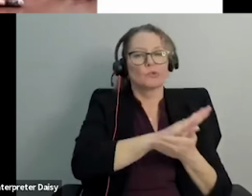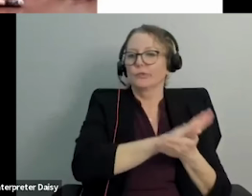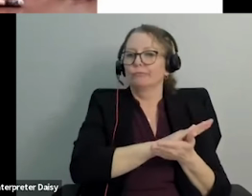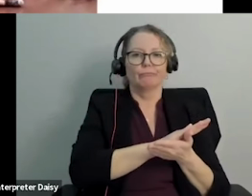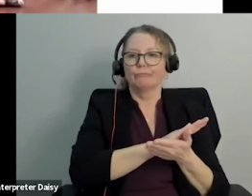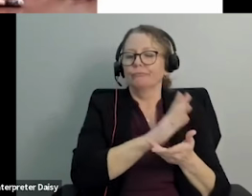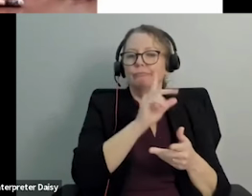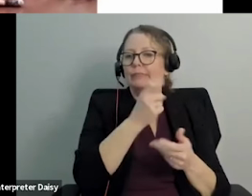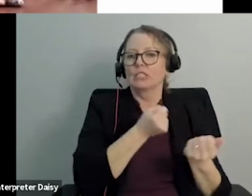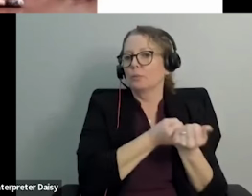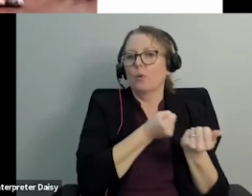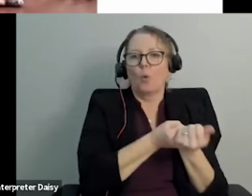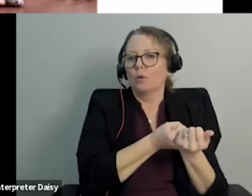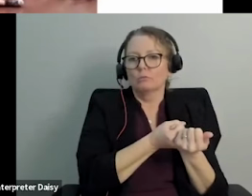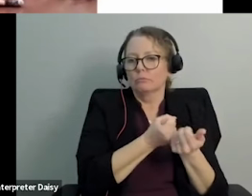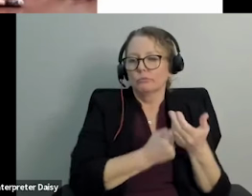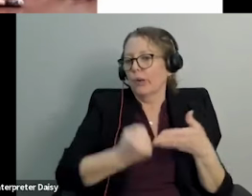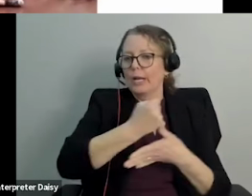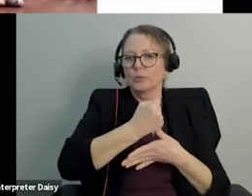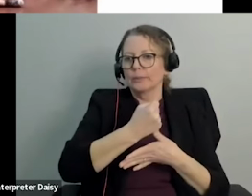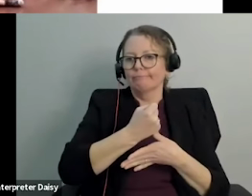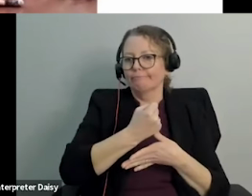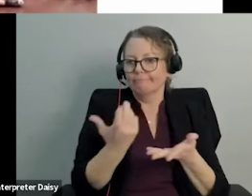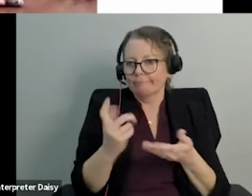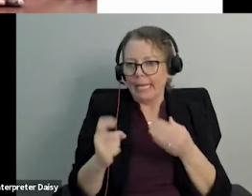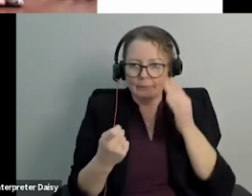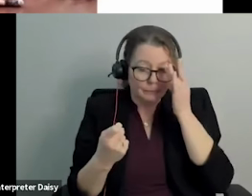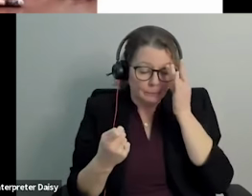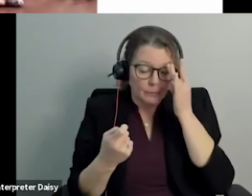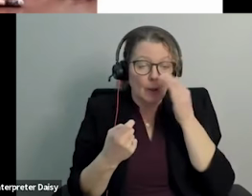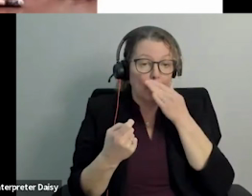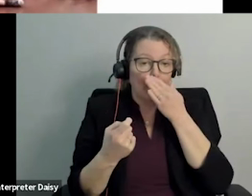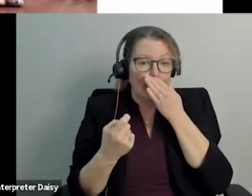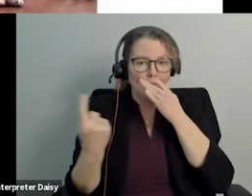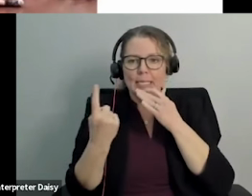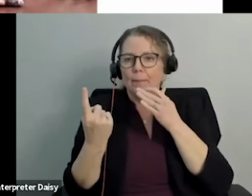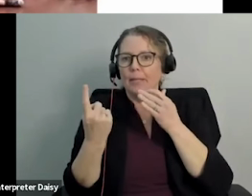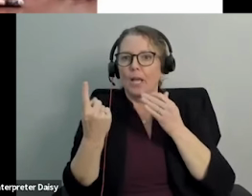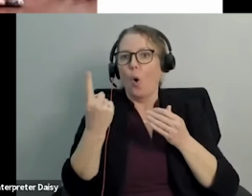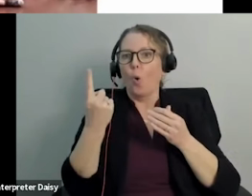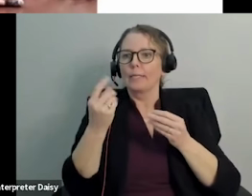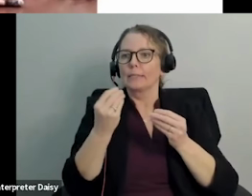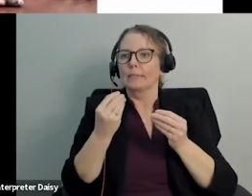to support or prioritize them. There was always something more important than providing them with the time,